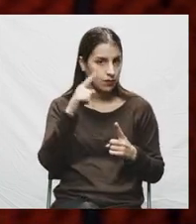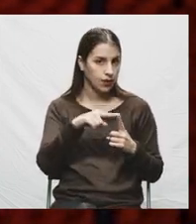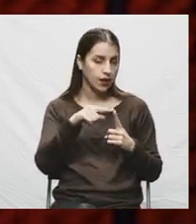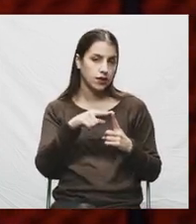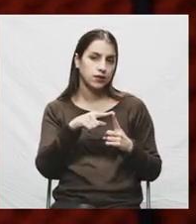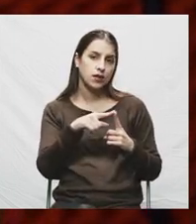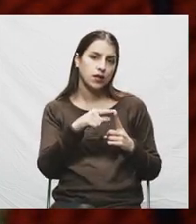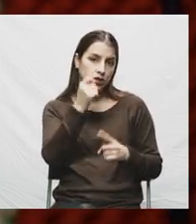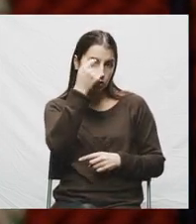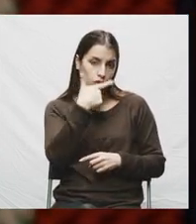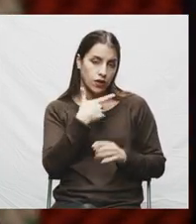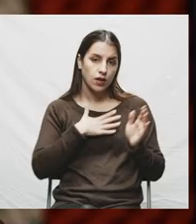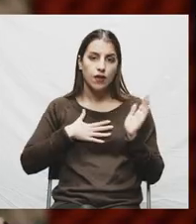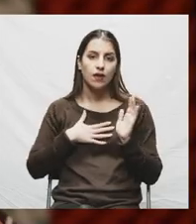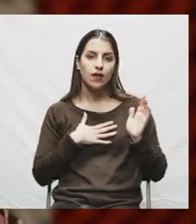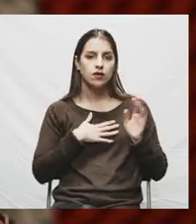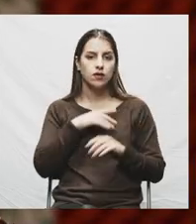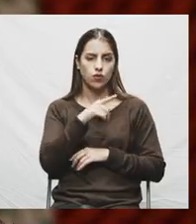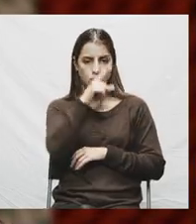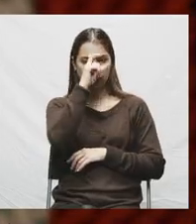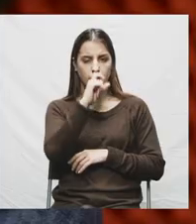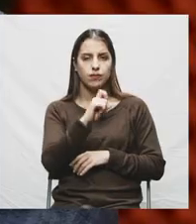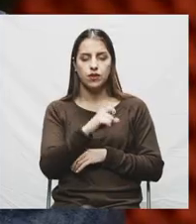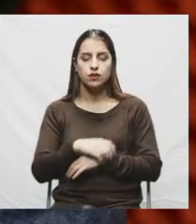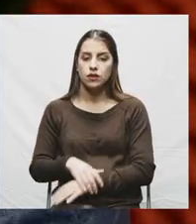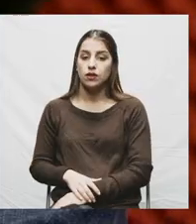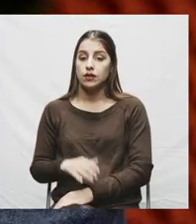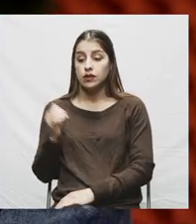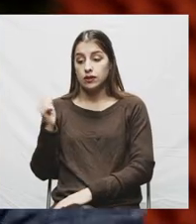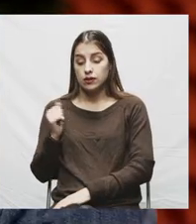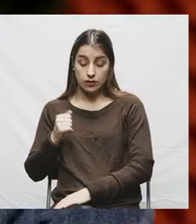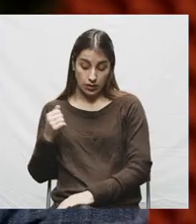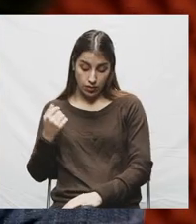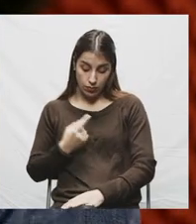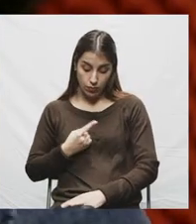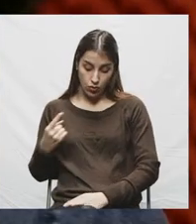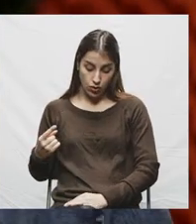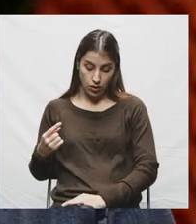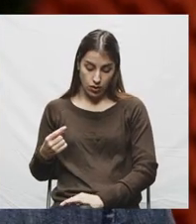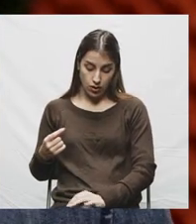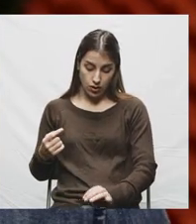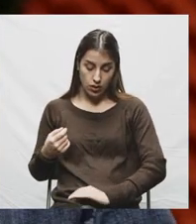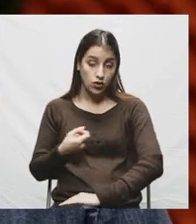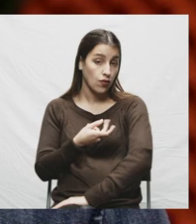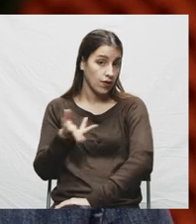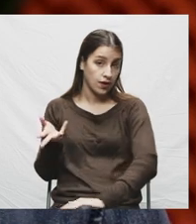within the History of Portuguese Contemporary Dance? Do you remember? I remember. I remember because it puts together several things.